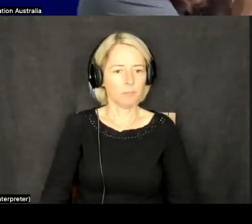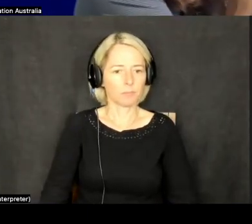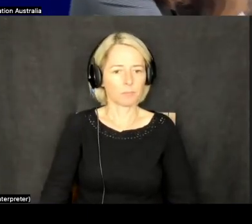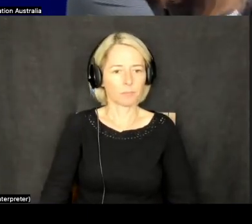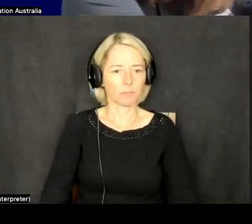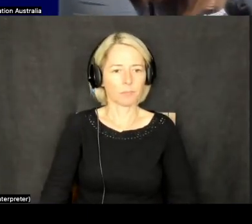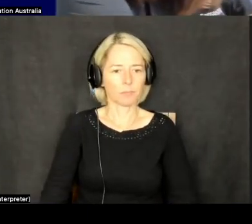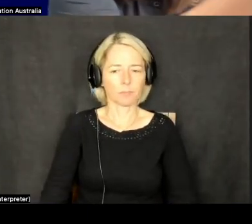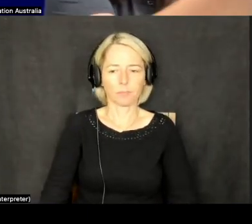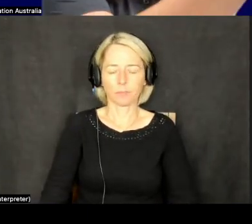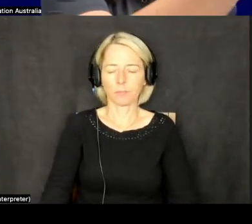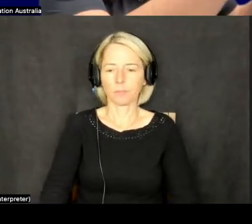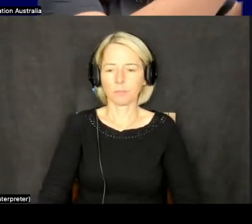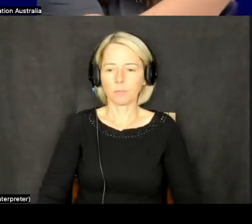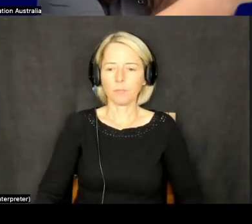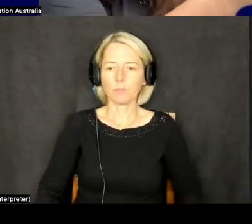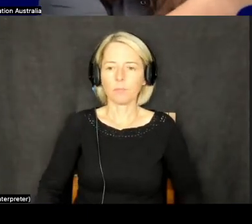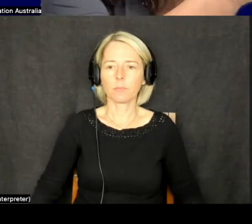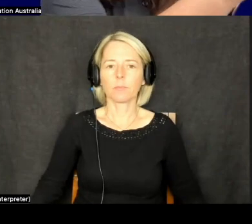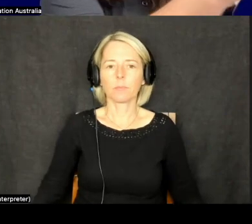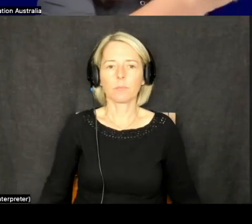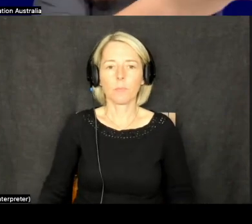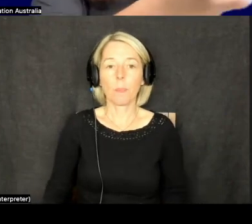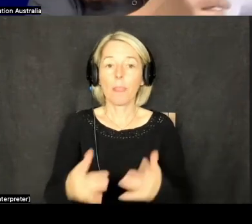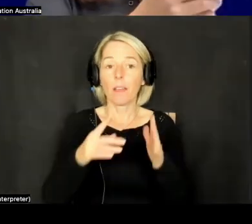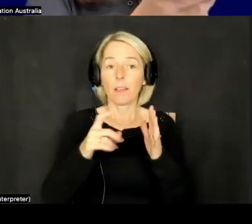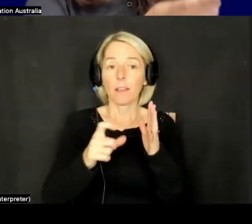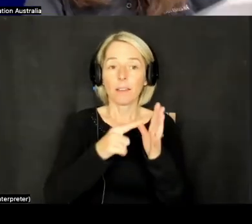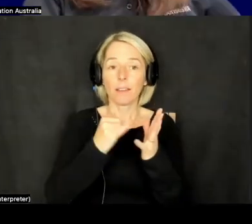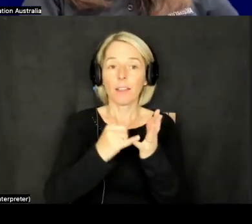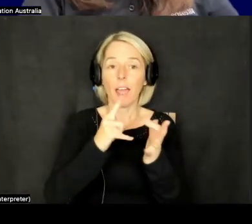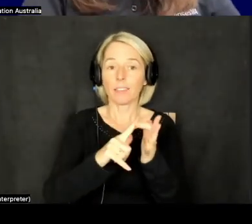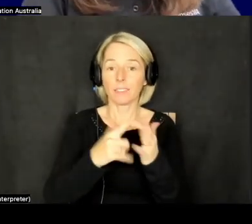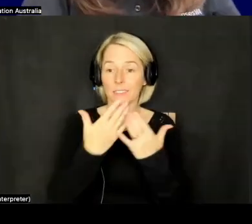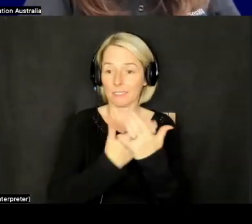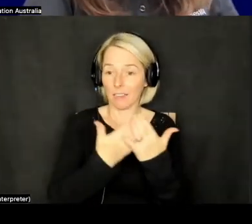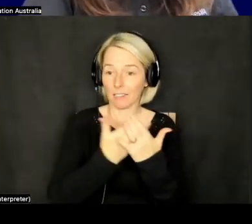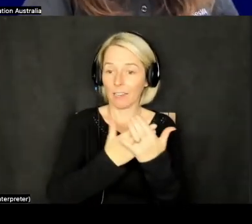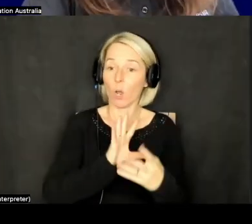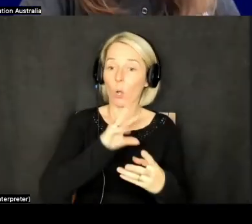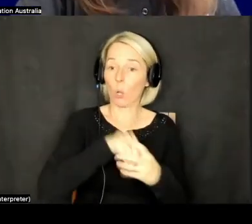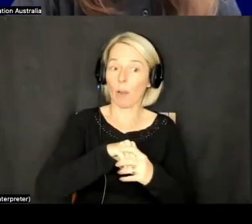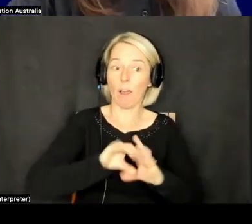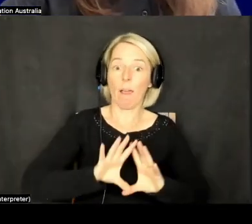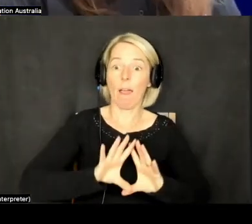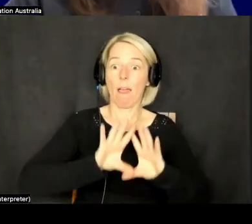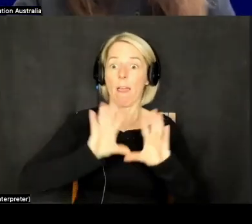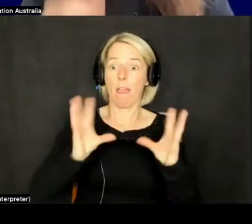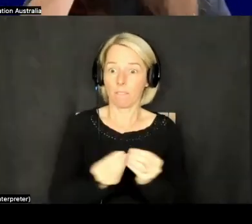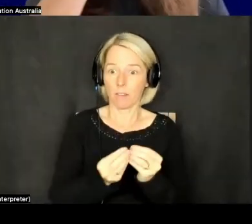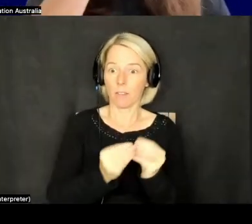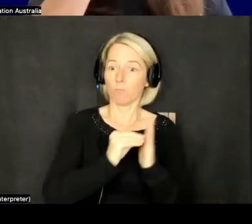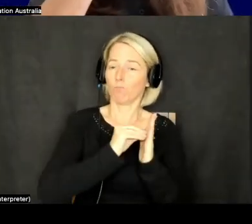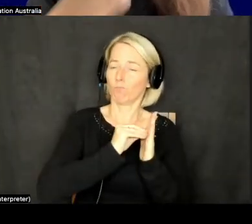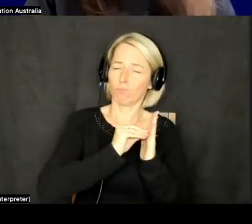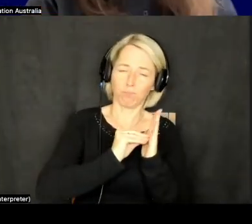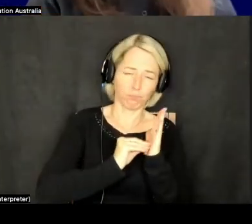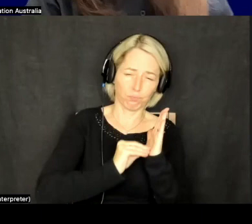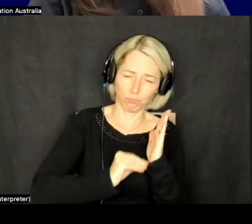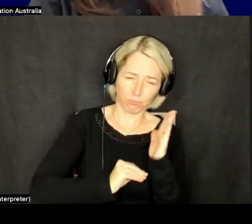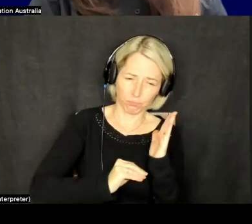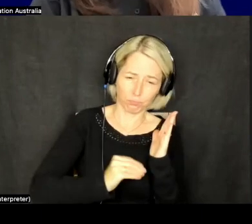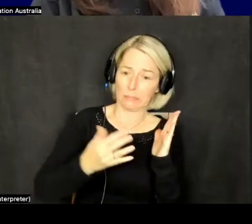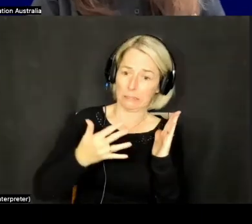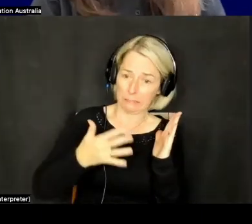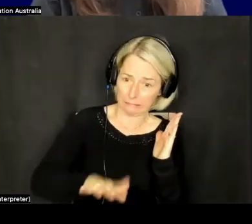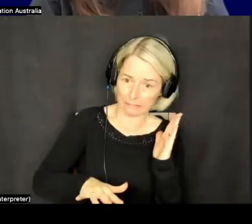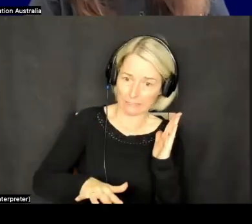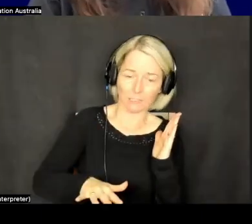study is not a full exploration of everything that the deafblind team did, accomplished or achieved,